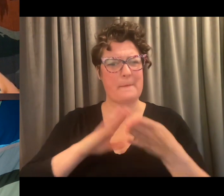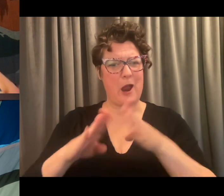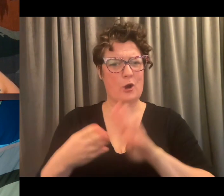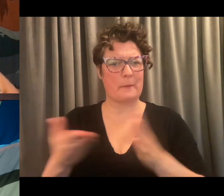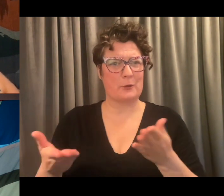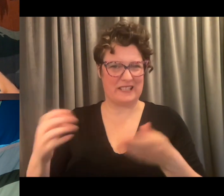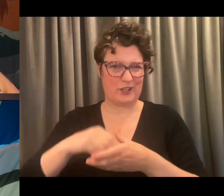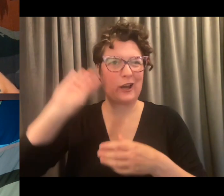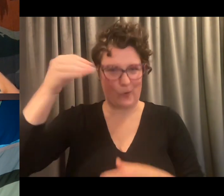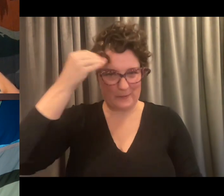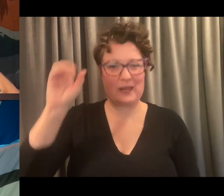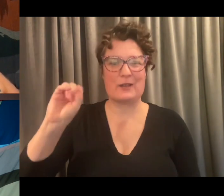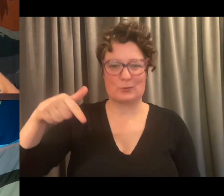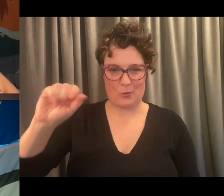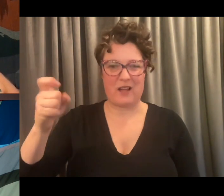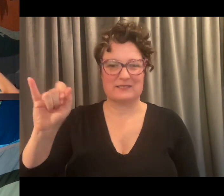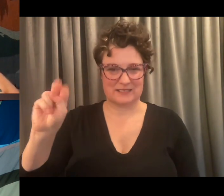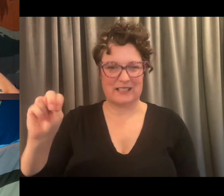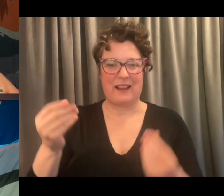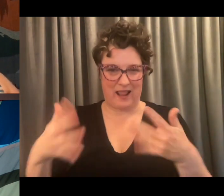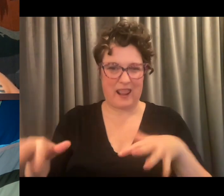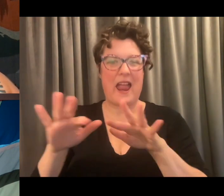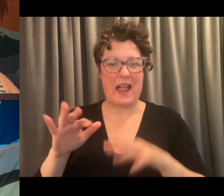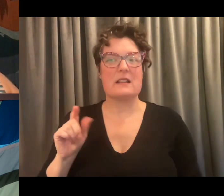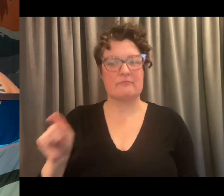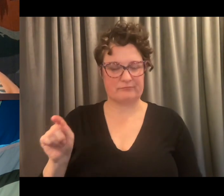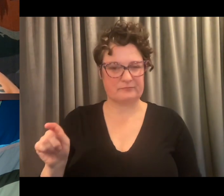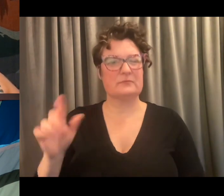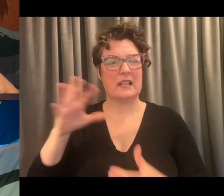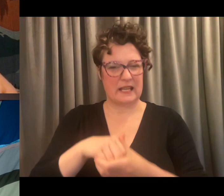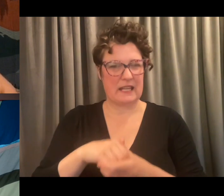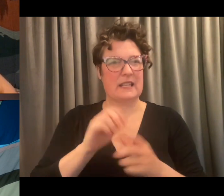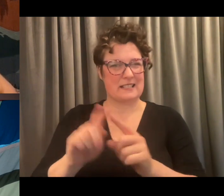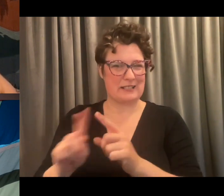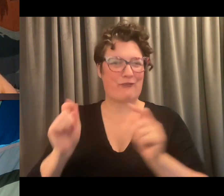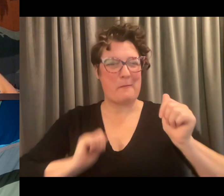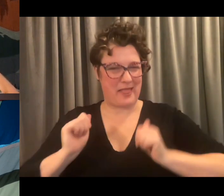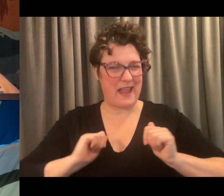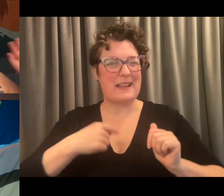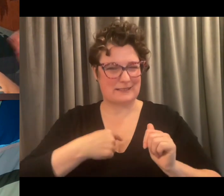land, and has been in some, plays that I've directed and I've seen her in some